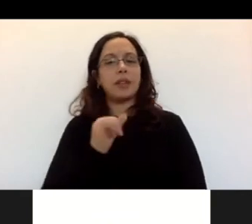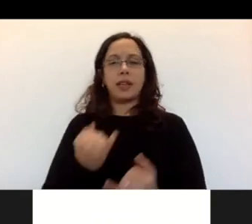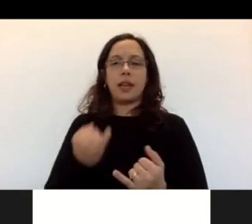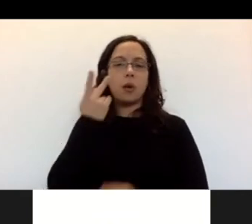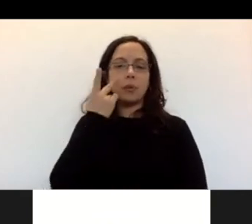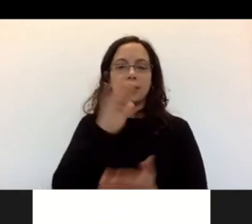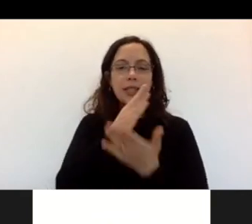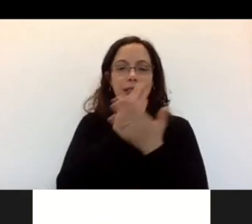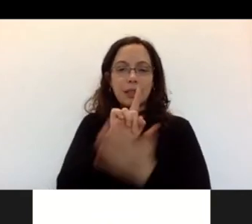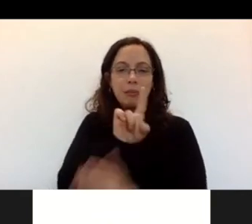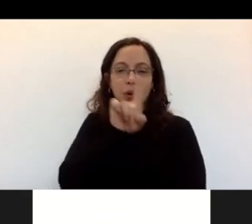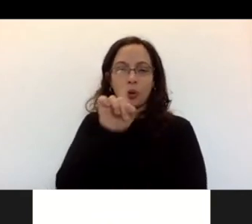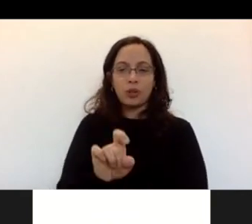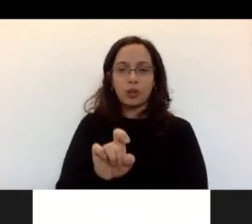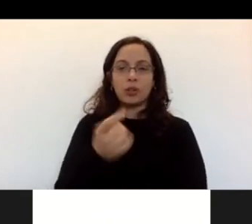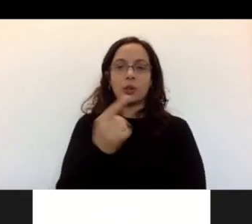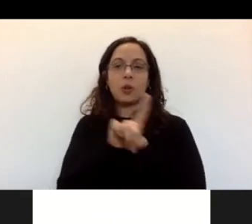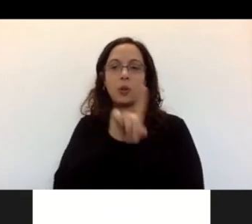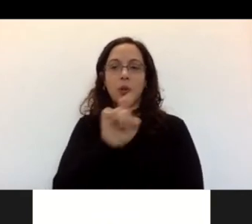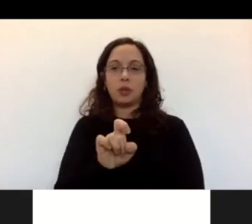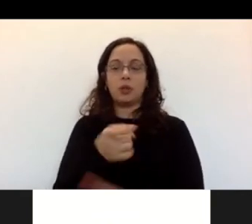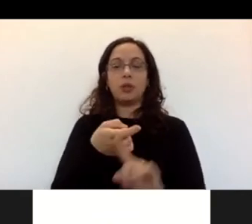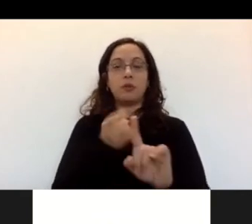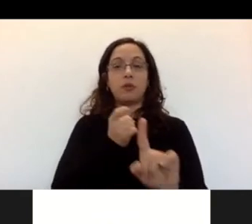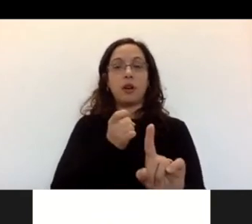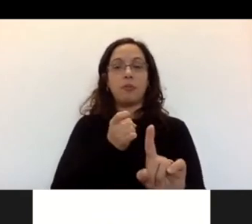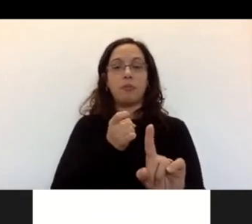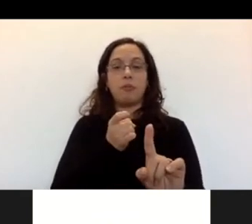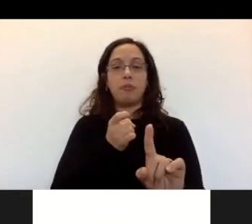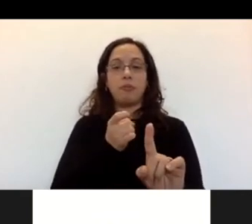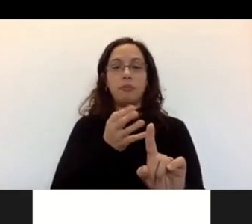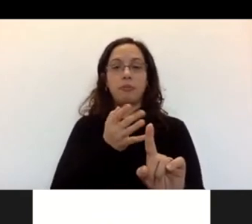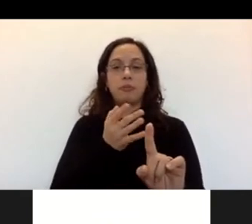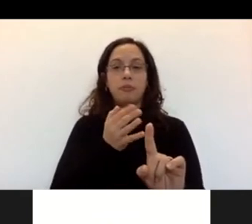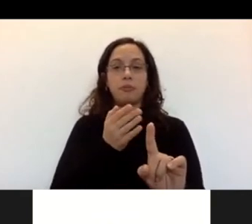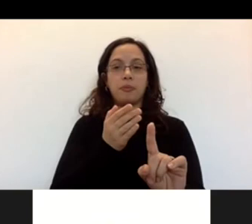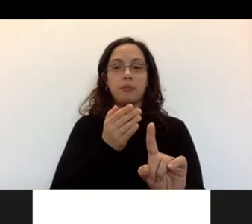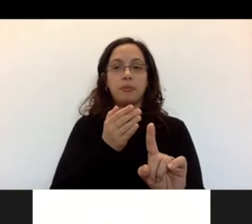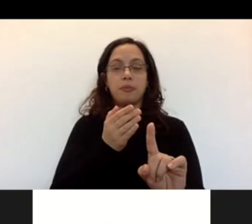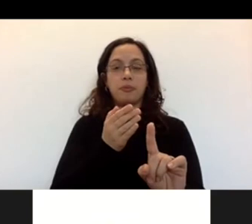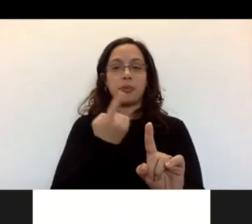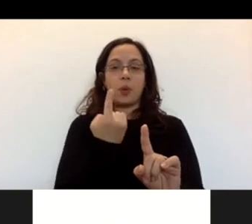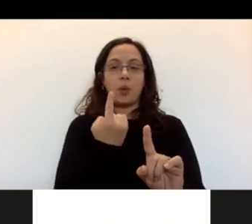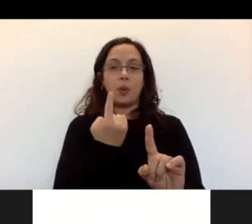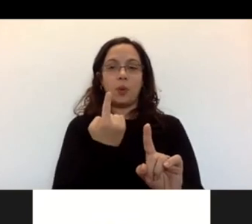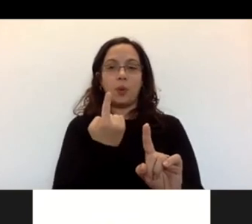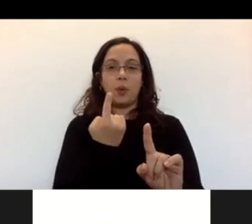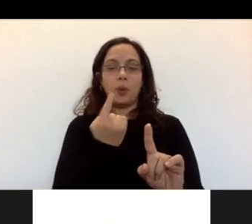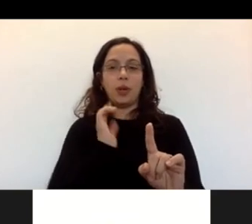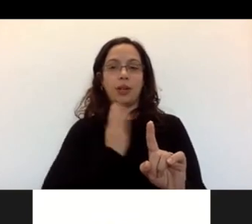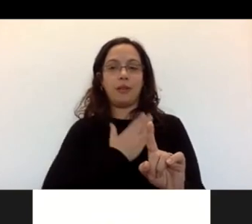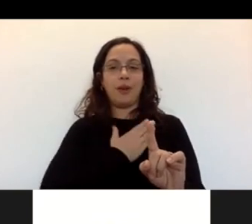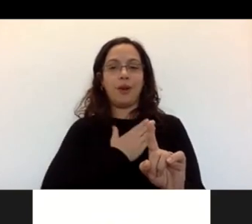up uh here's a question from um uh from from one of the from one of our uh participants